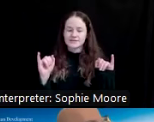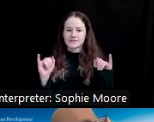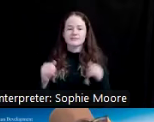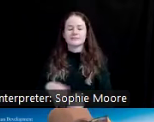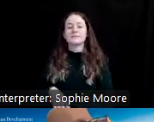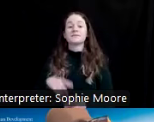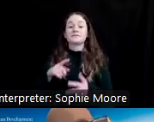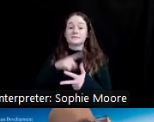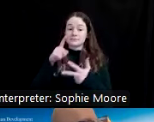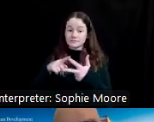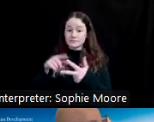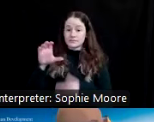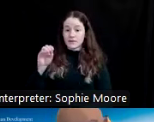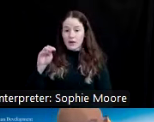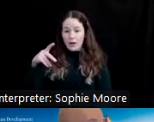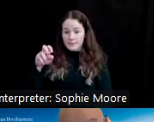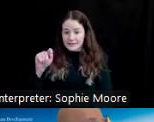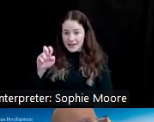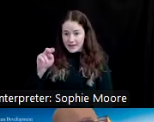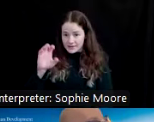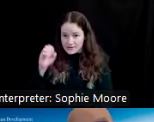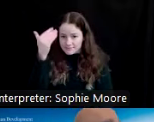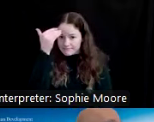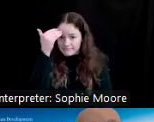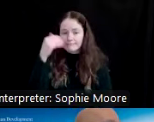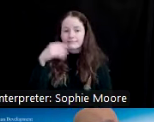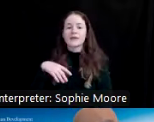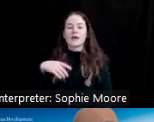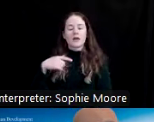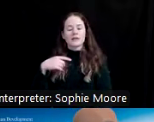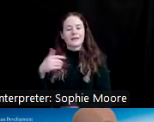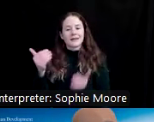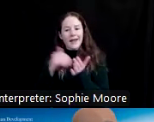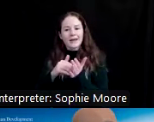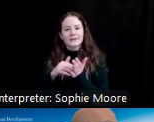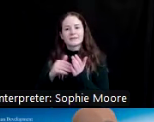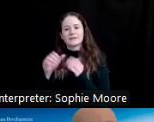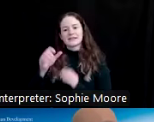For competence, again, we had those pro uh progressive skill building drills throughout the program and so they were